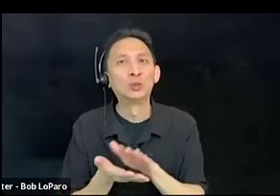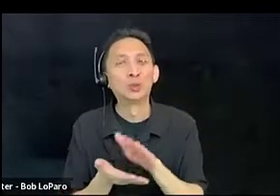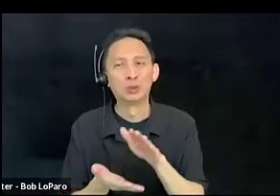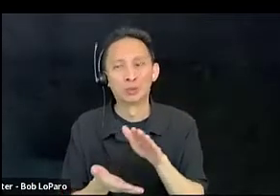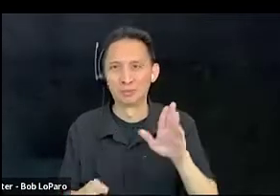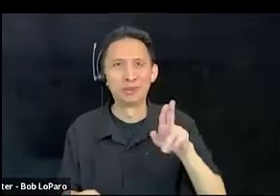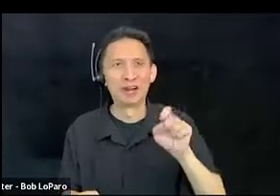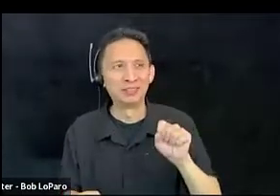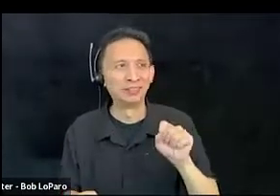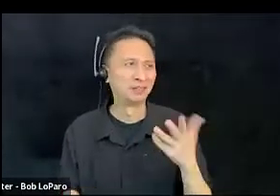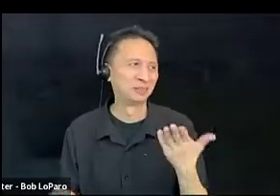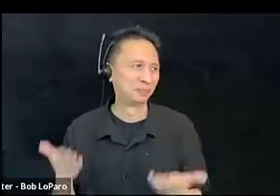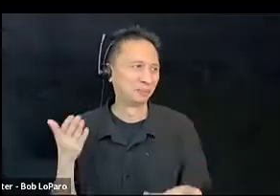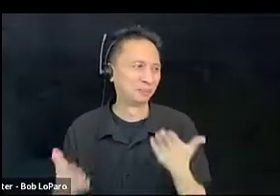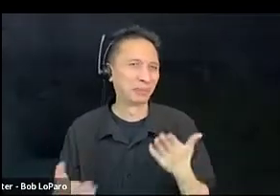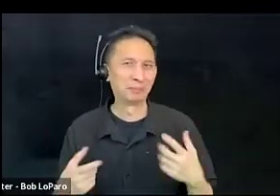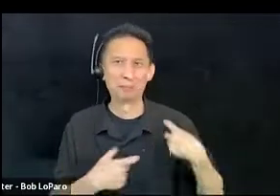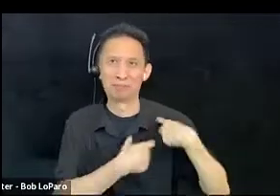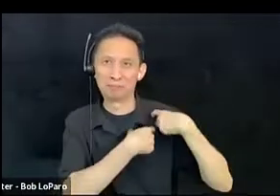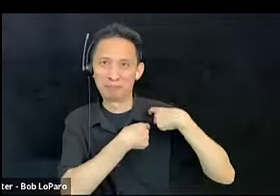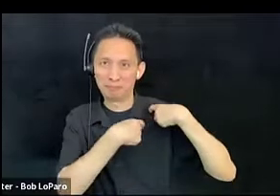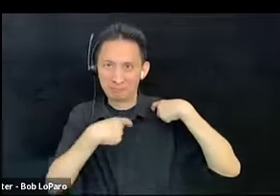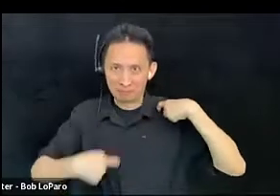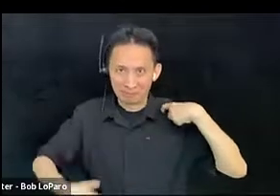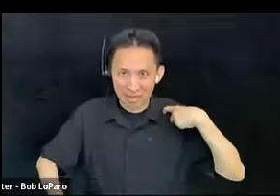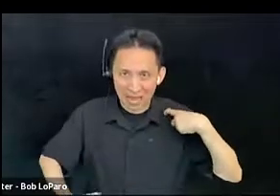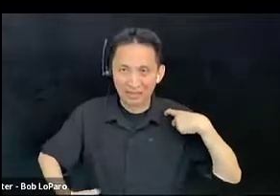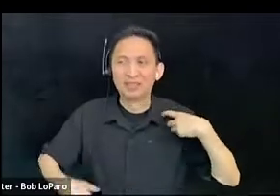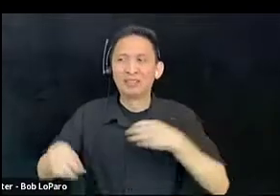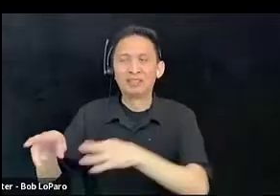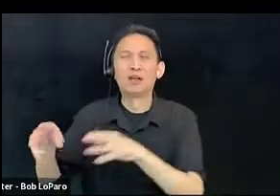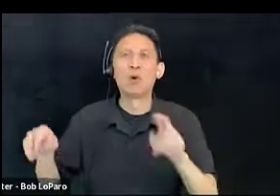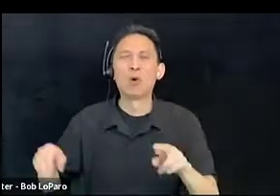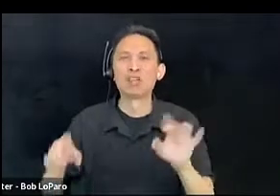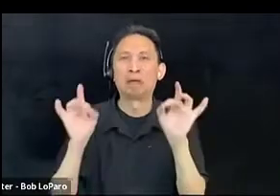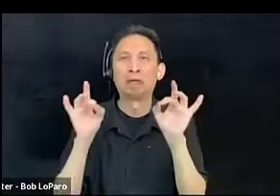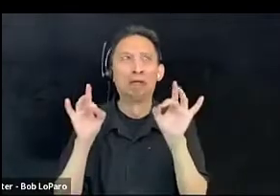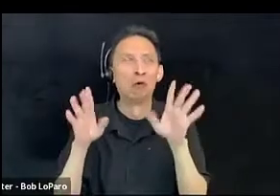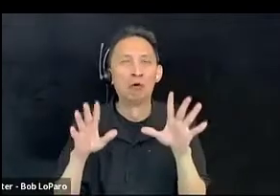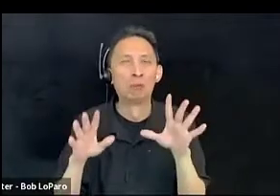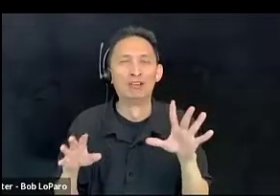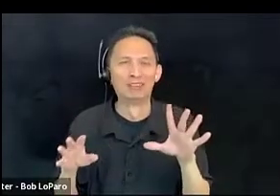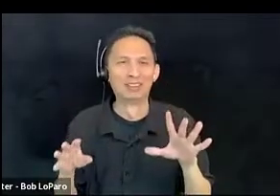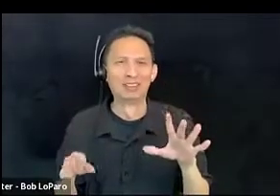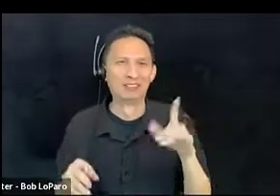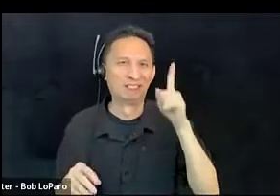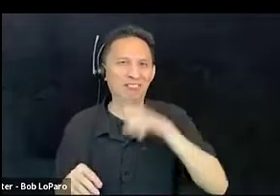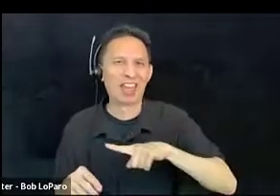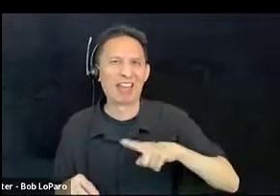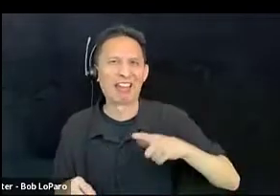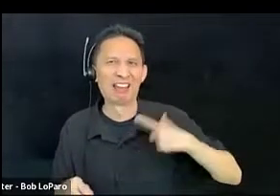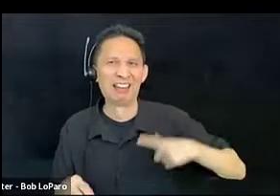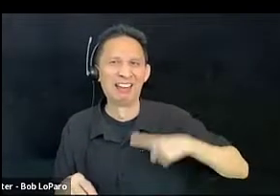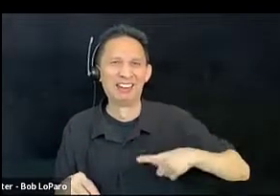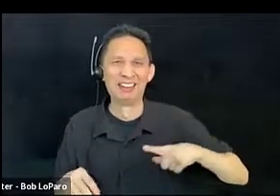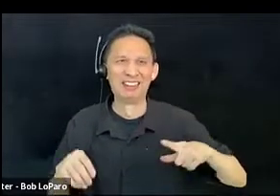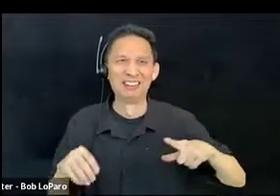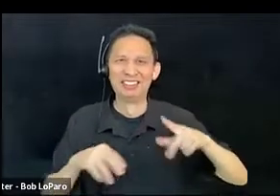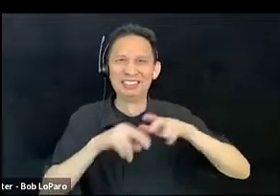or a piece of that terrible leather material that they use on those seats. This was pretty cool.